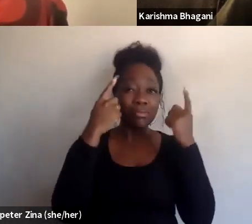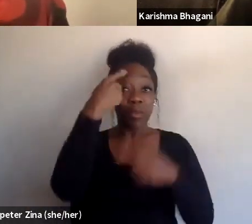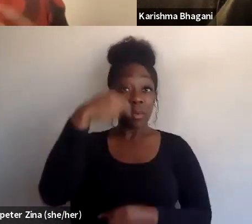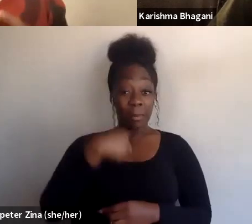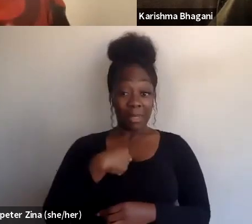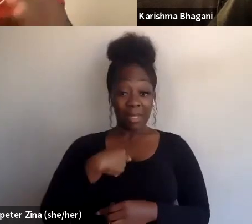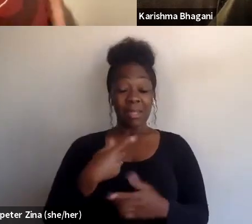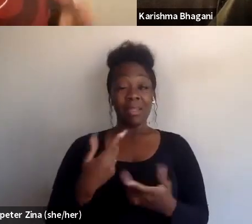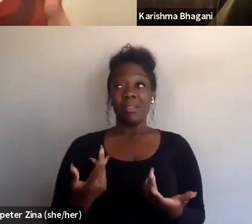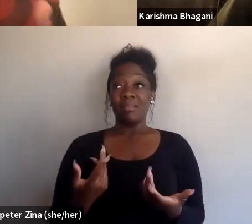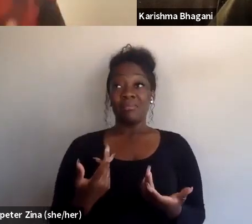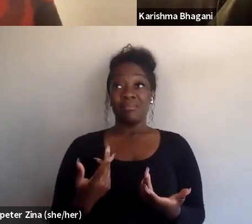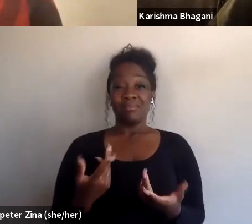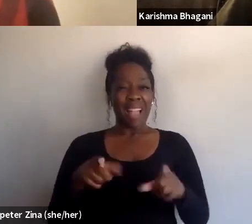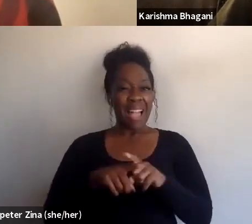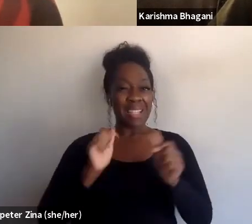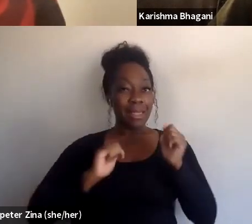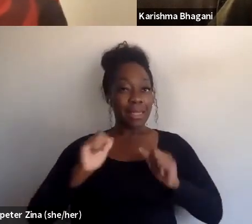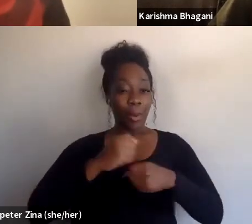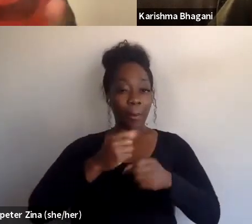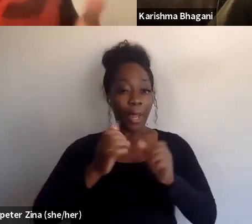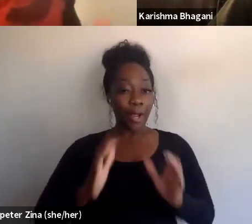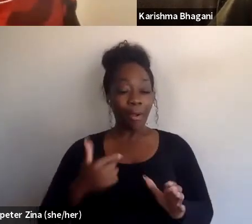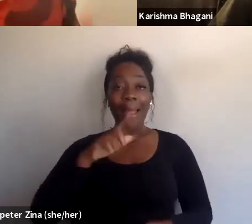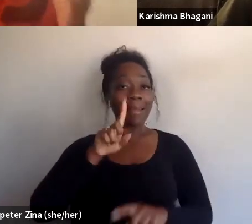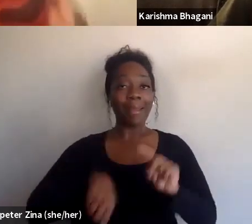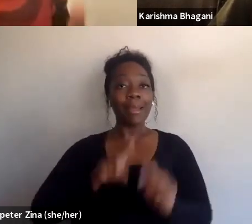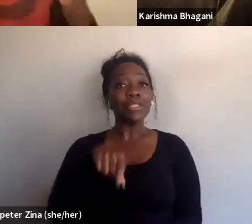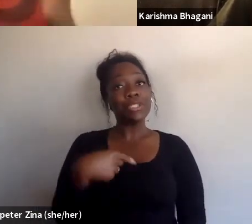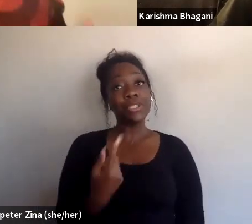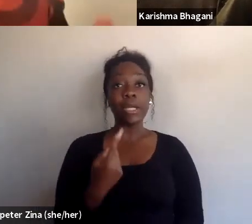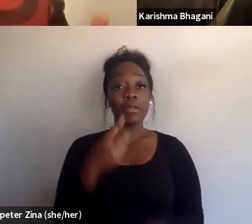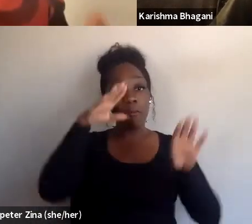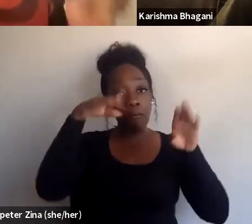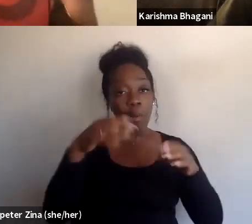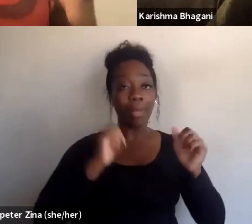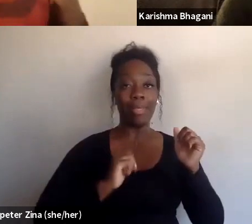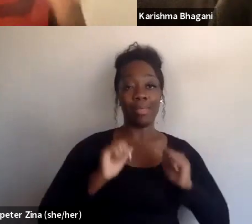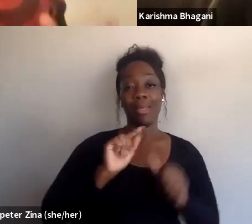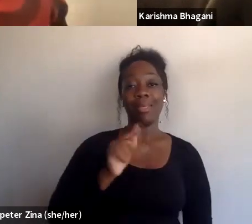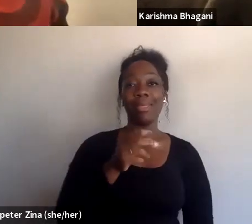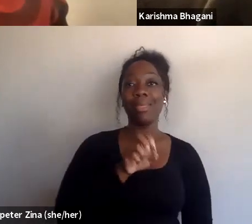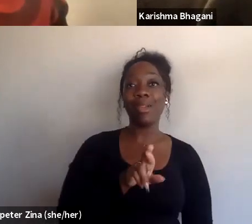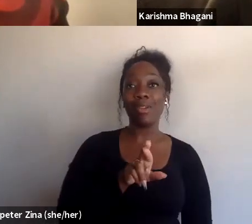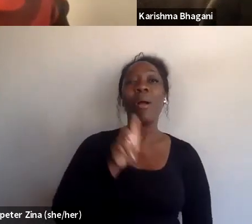I've always known that I can't just be a theater maker I need to also put on a hat on and understanding